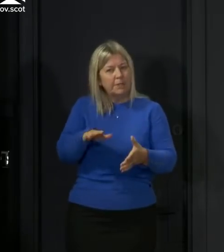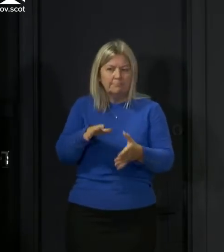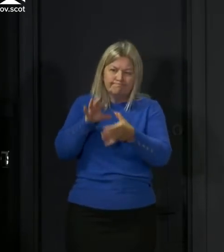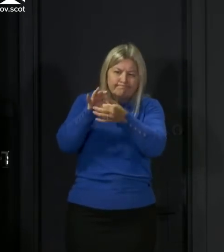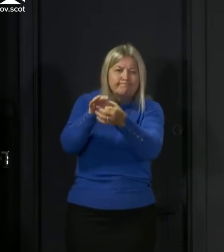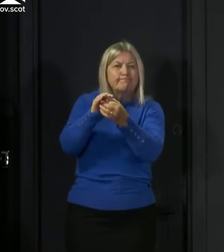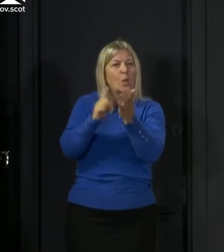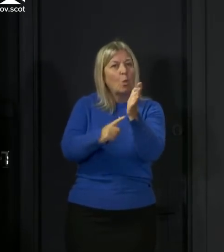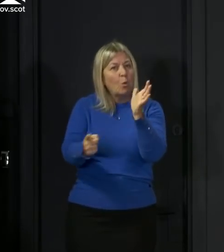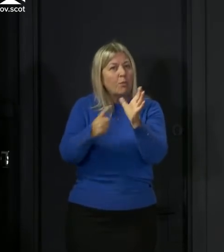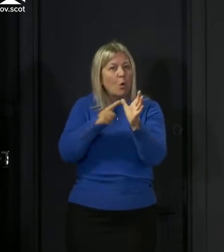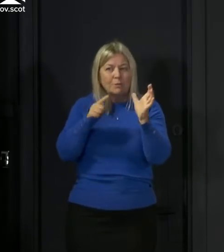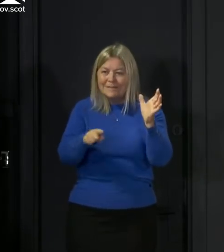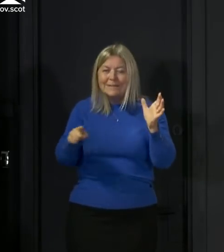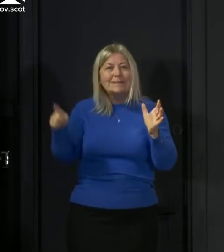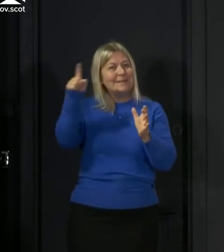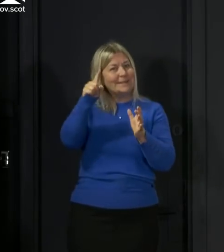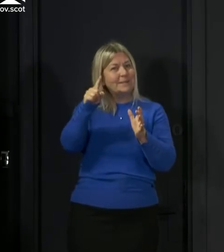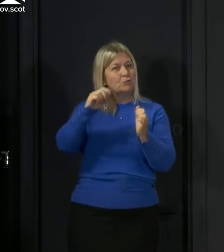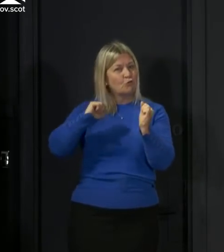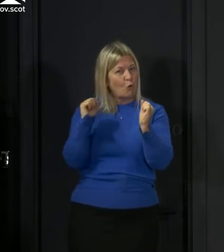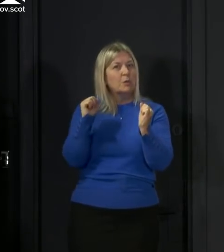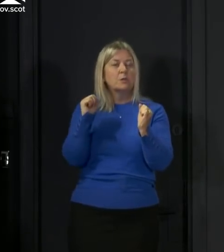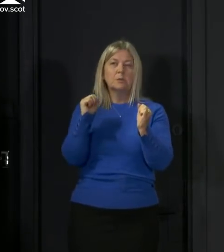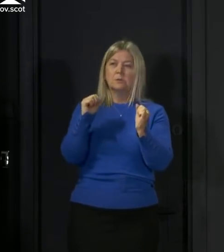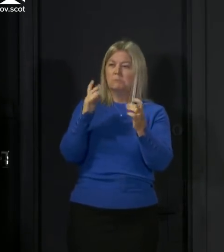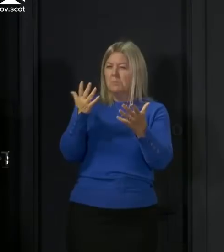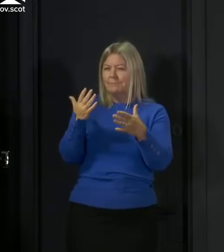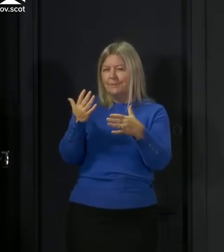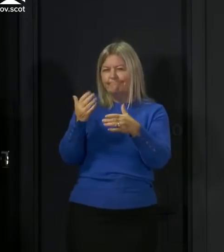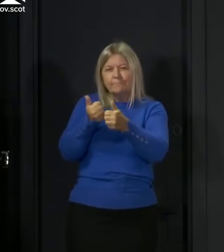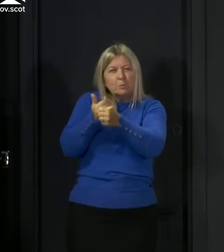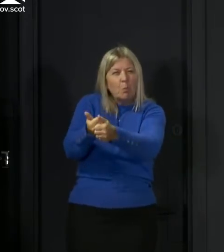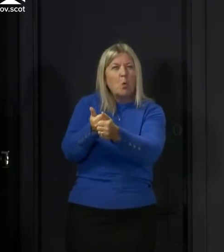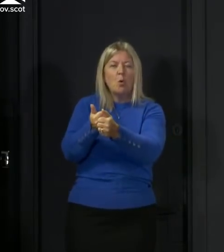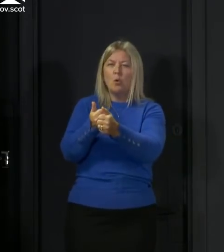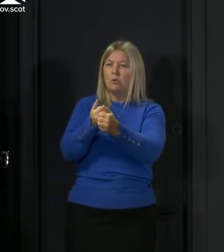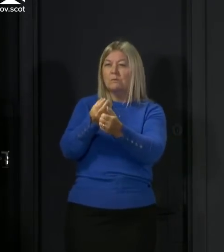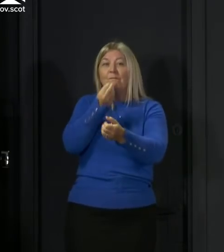people who need food delivered for example. But it can be an especially tough thing to